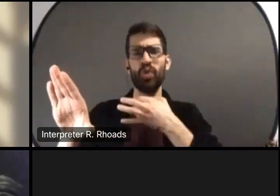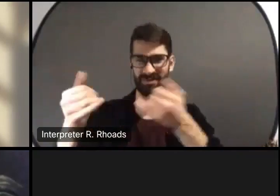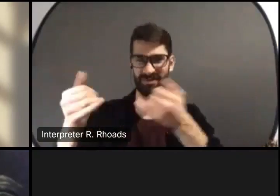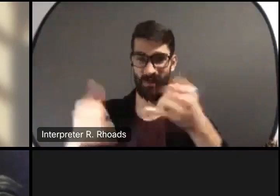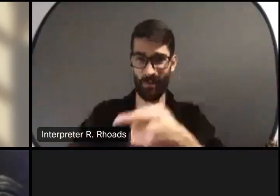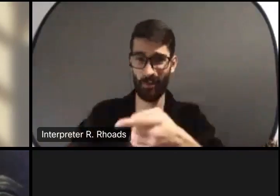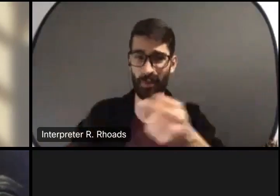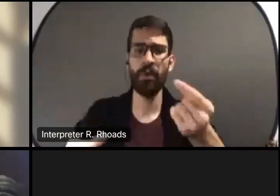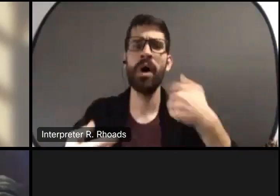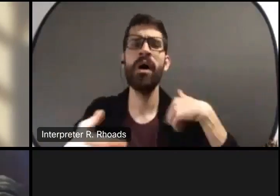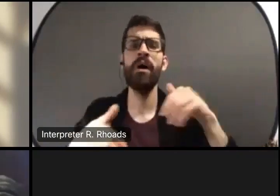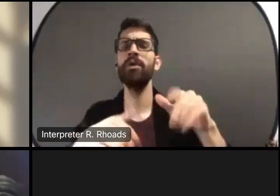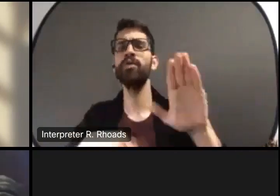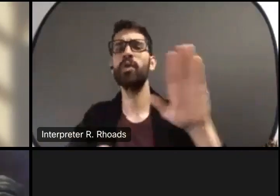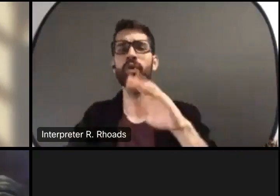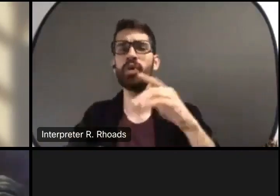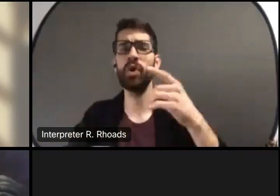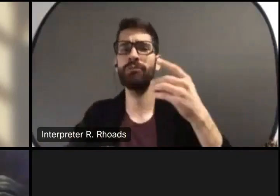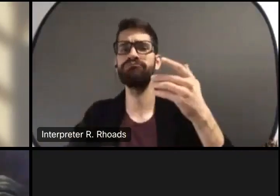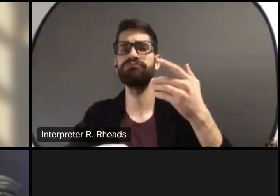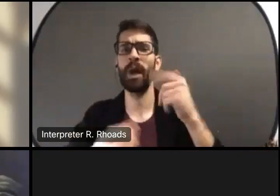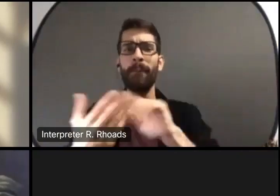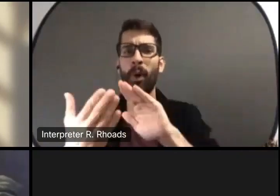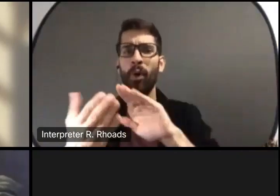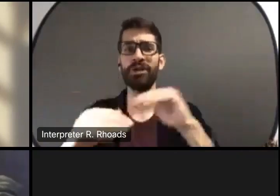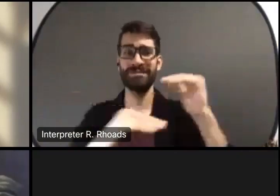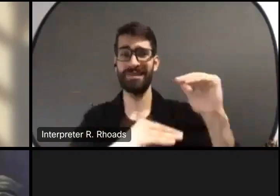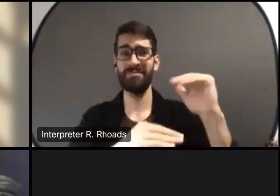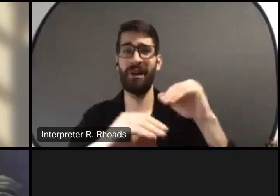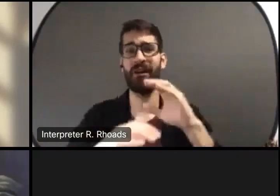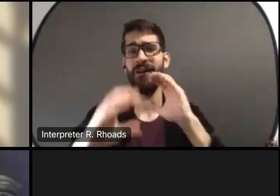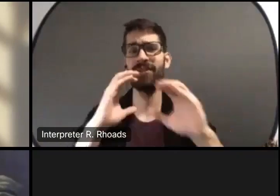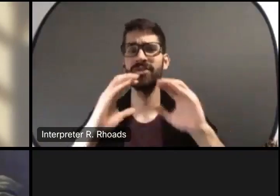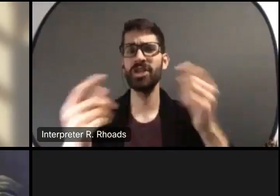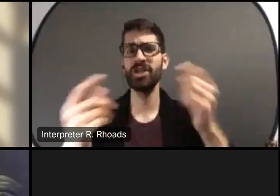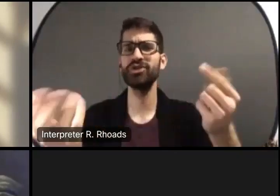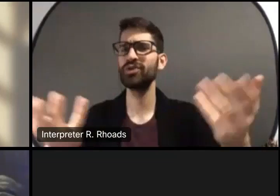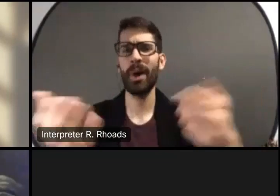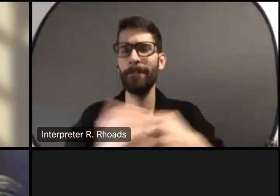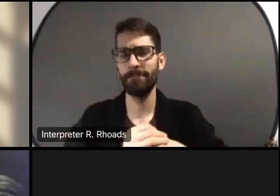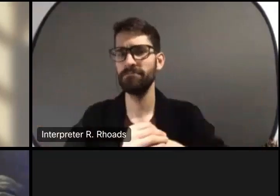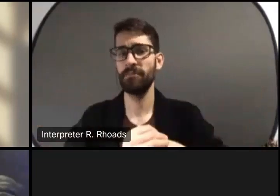conversation. What are the rules around that? And if that's too broad of a question I